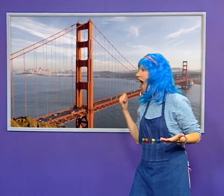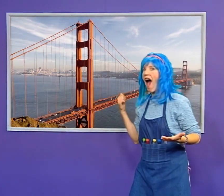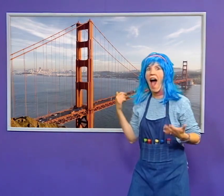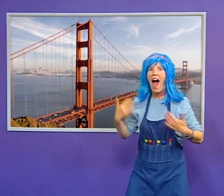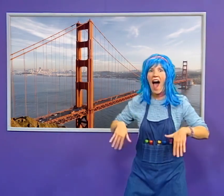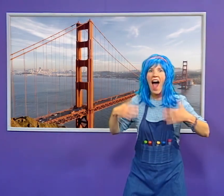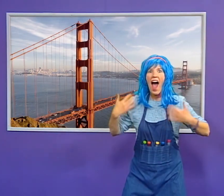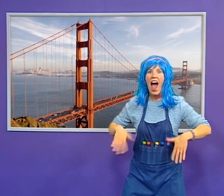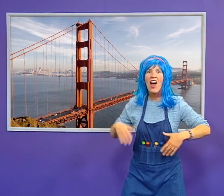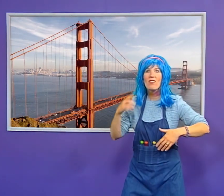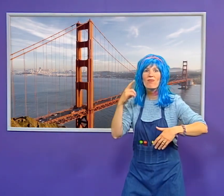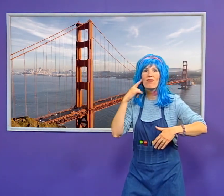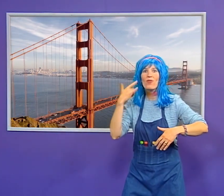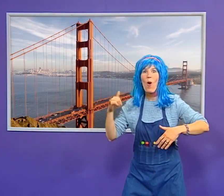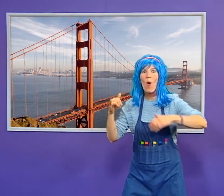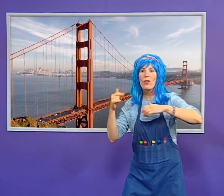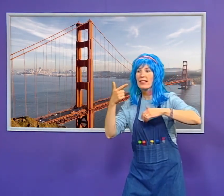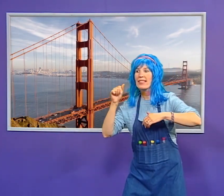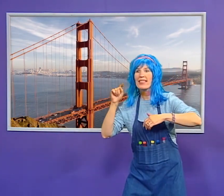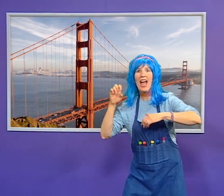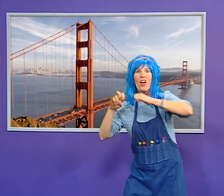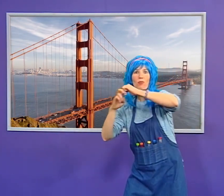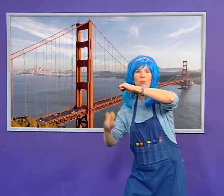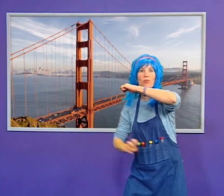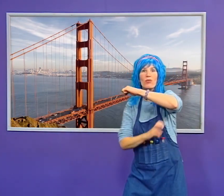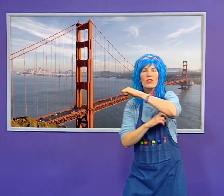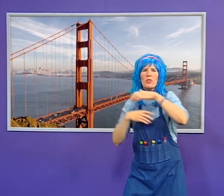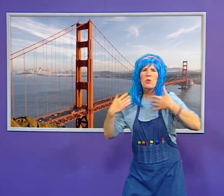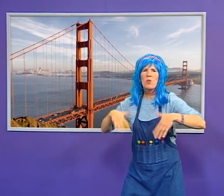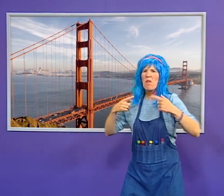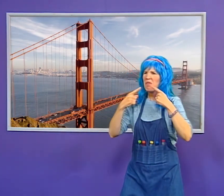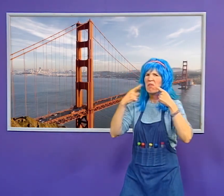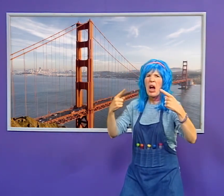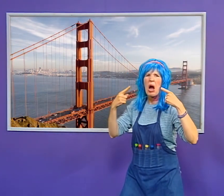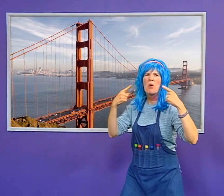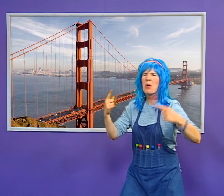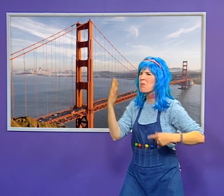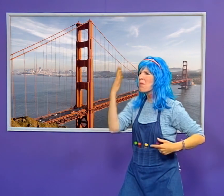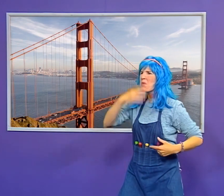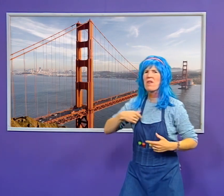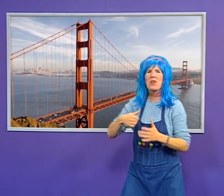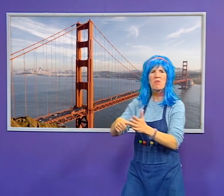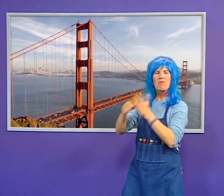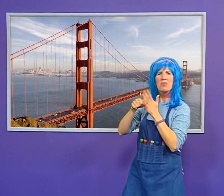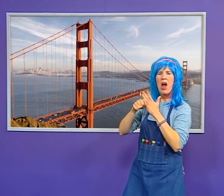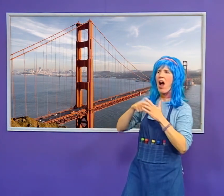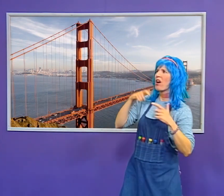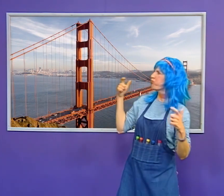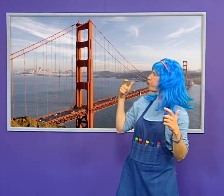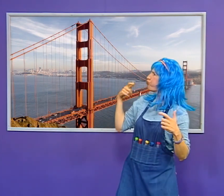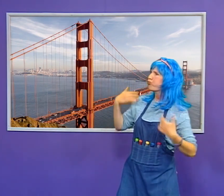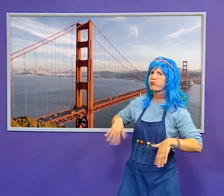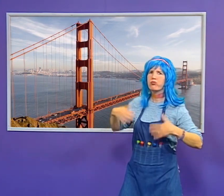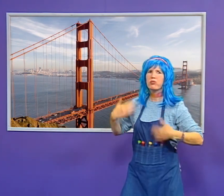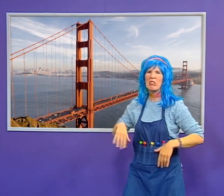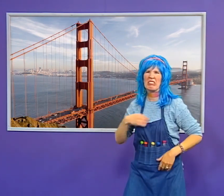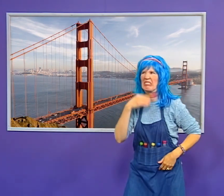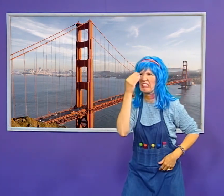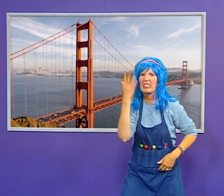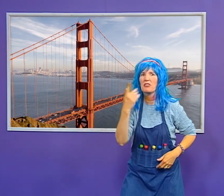SEE THIS? THIS IS A FAMOUS BRIDGE. THIS IS THE GOLDEN GATE BRIDGE IN SAN FRANCISCO, CALIFORNIA. IT'S REALLY BEAUTIFUL AND IMPRESSIVE.